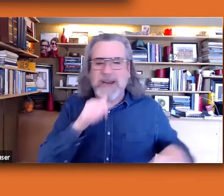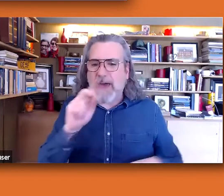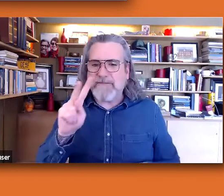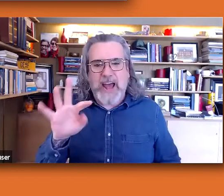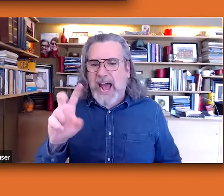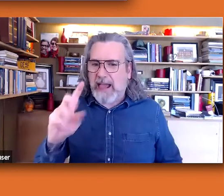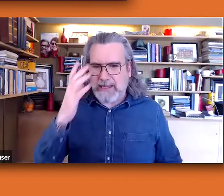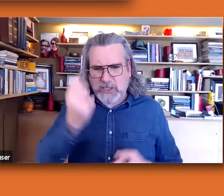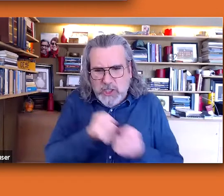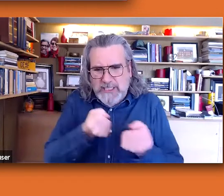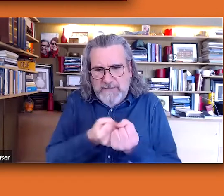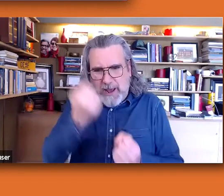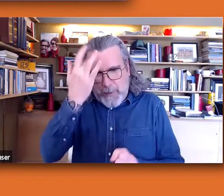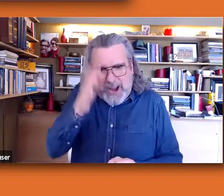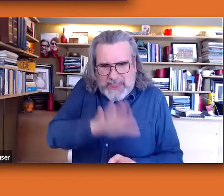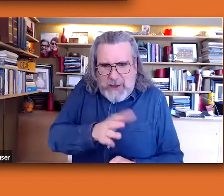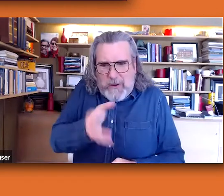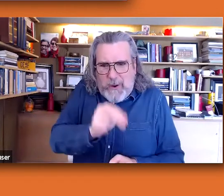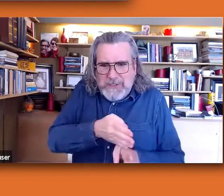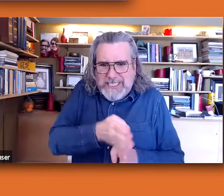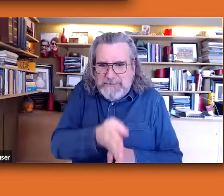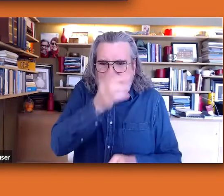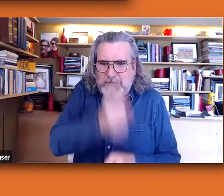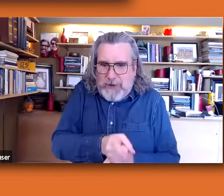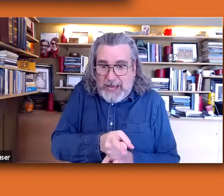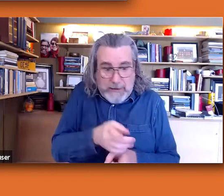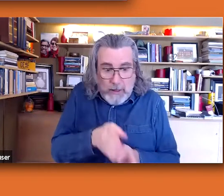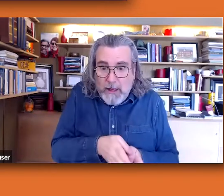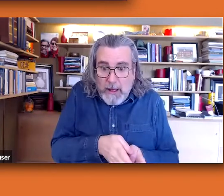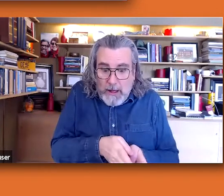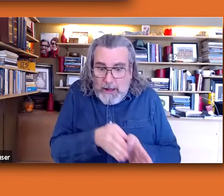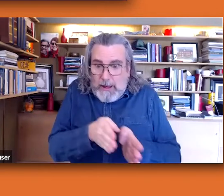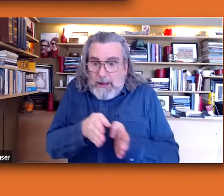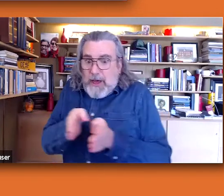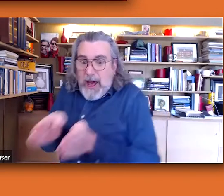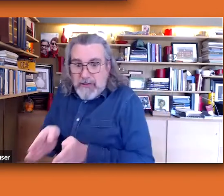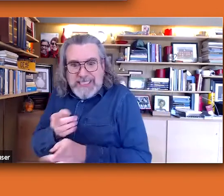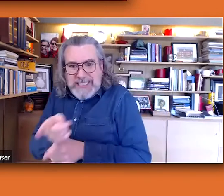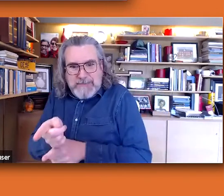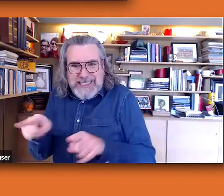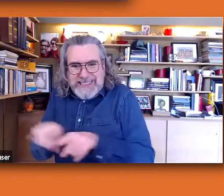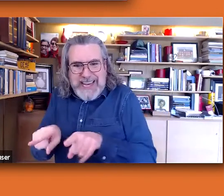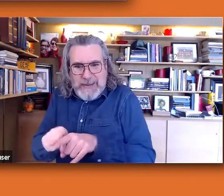everything in the same way, they validate their own fields and ignore everyone else.